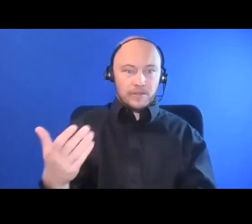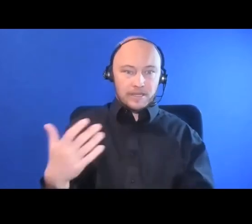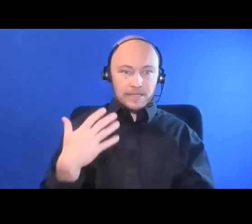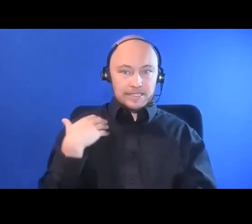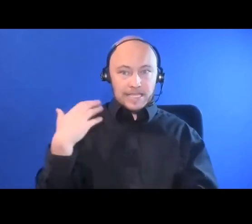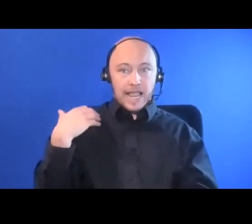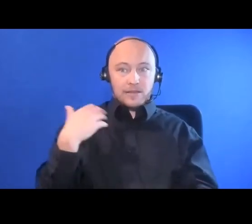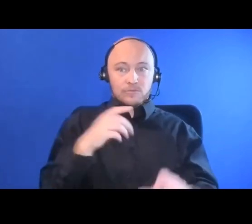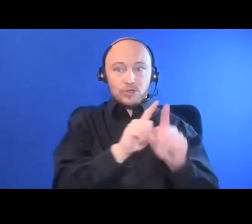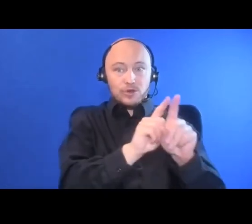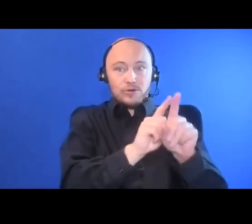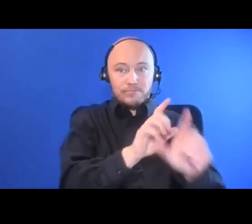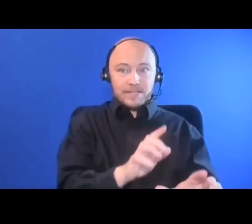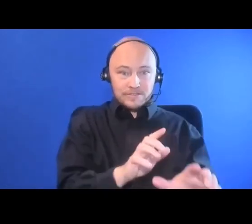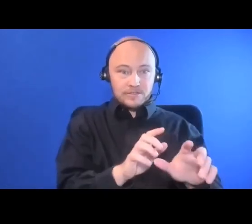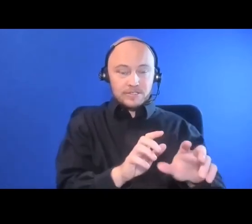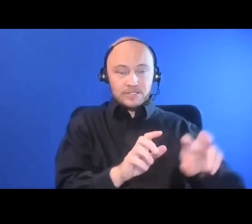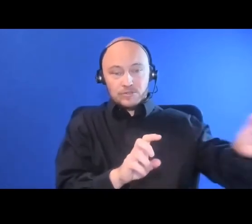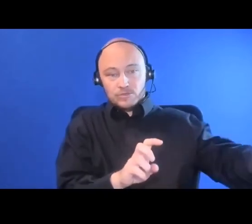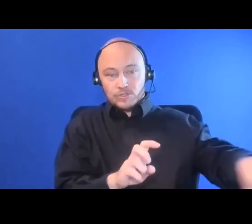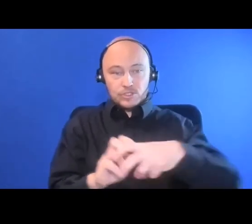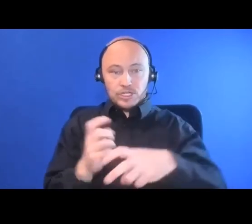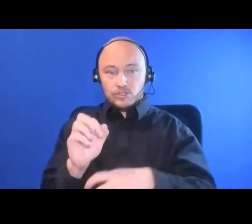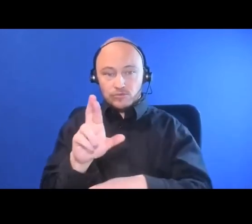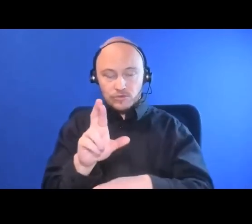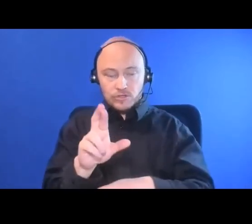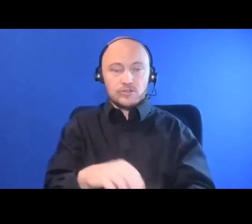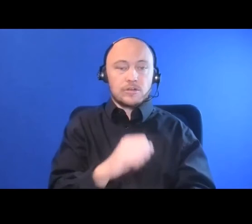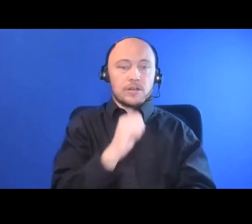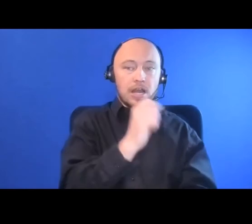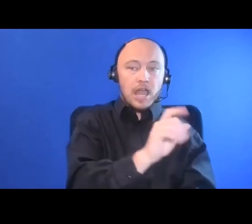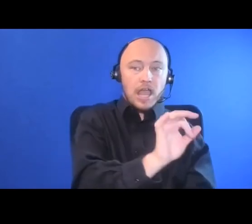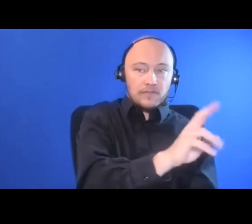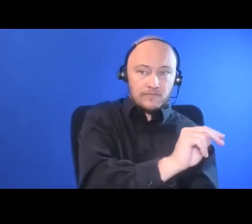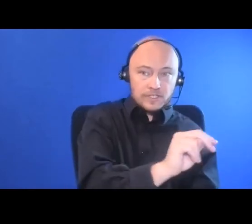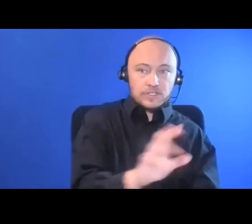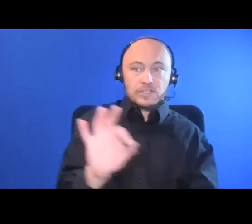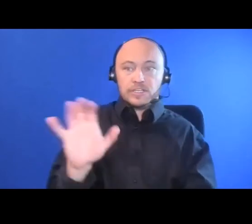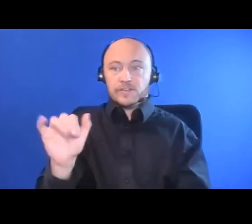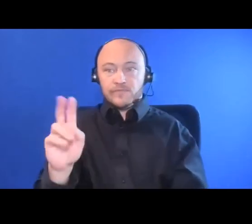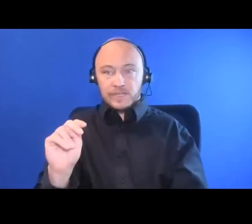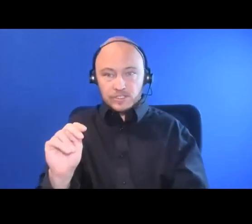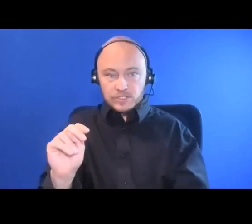because she was switching genres from nonfiction to fiction. And I hope that was fruitful for her,